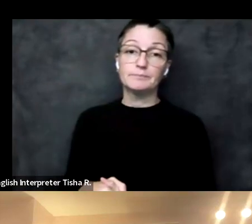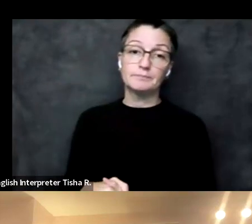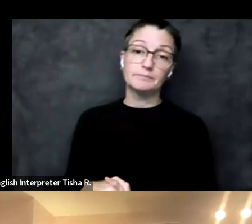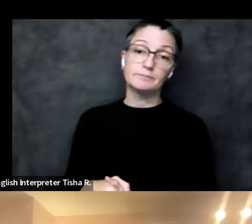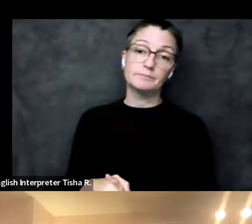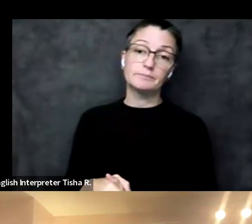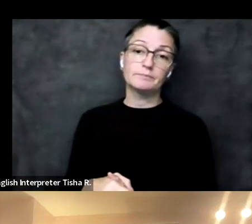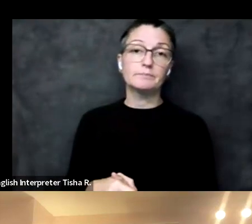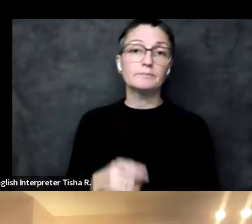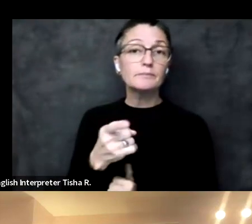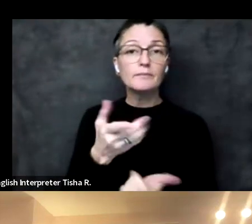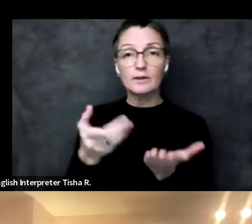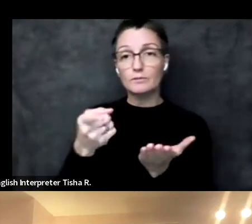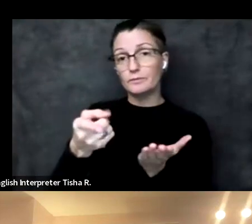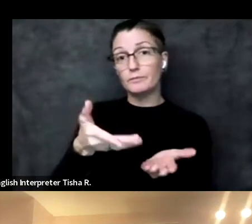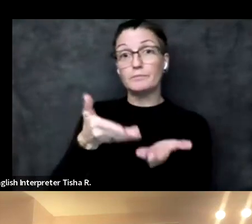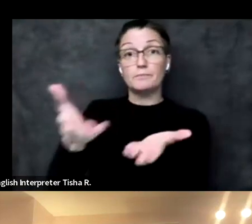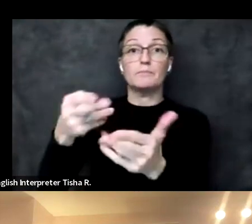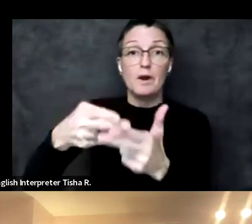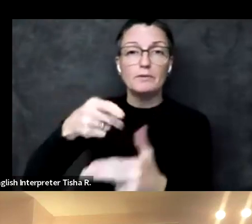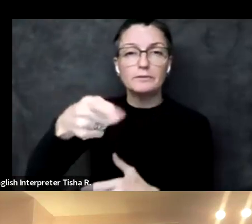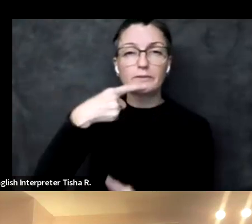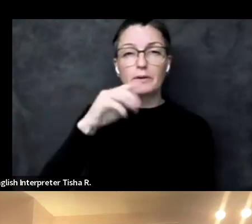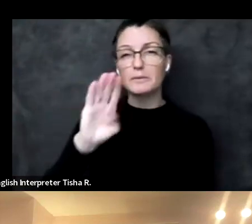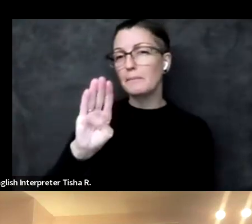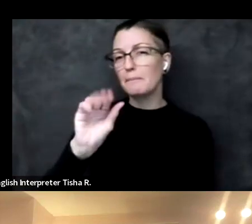in terms of a barrier reminded me of geography.